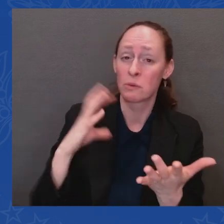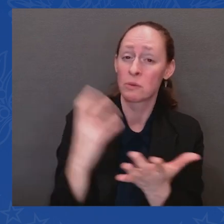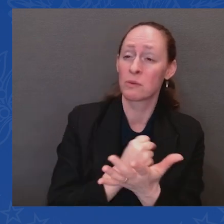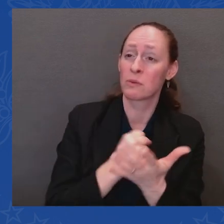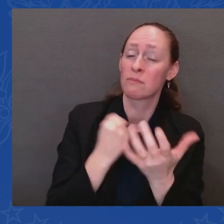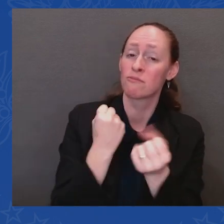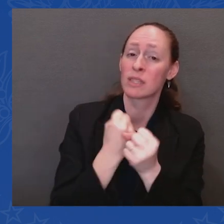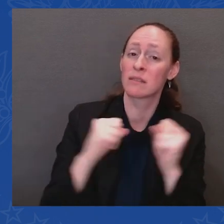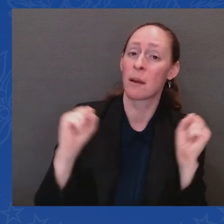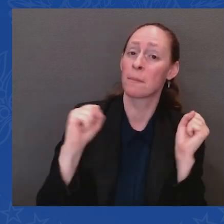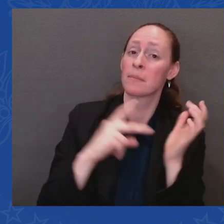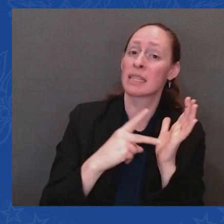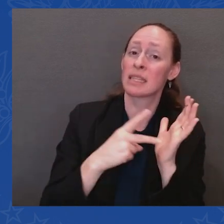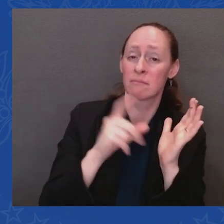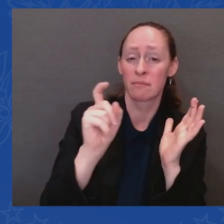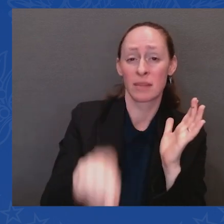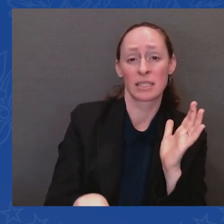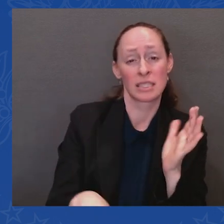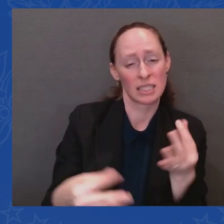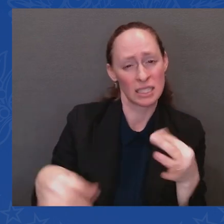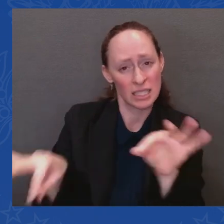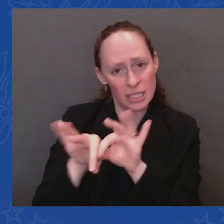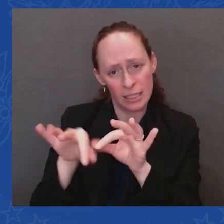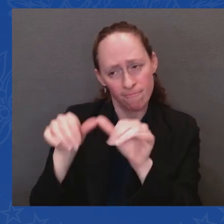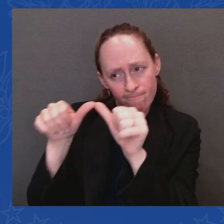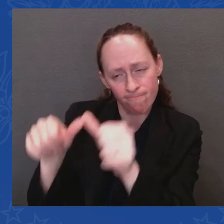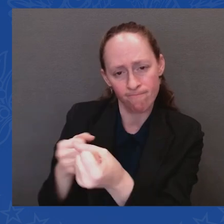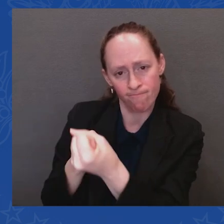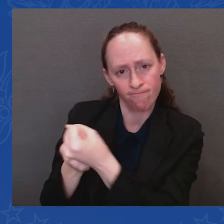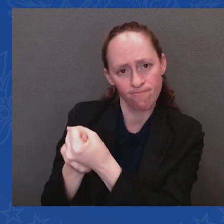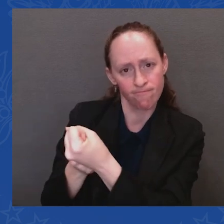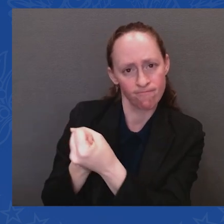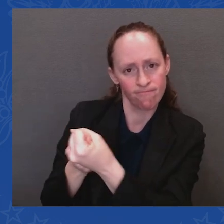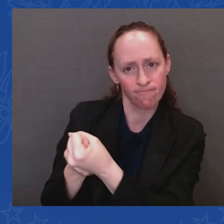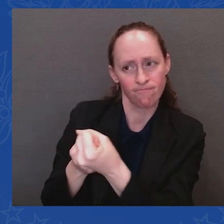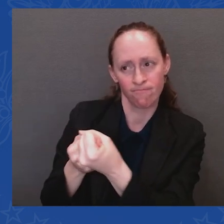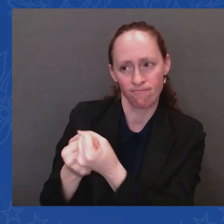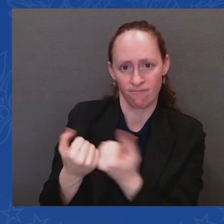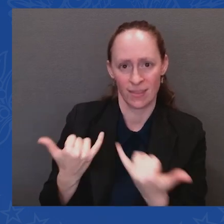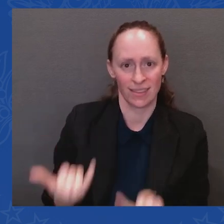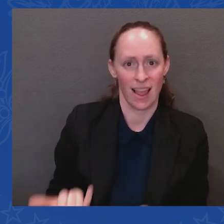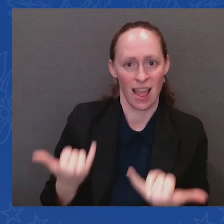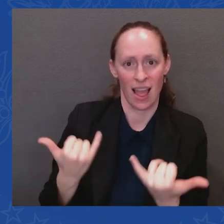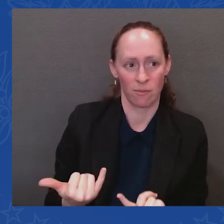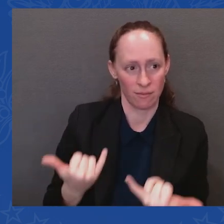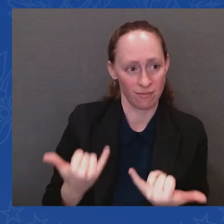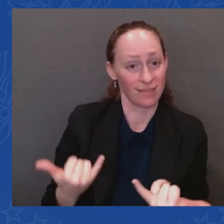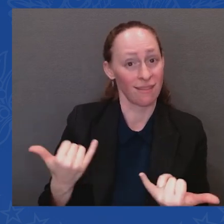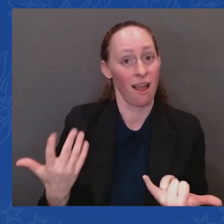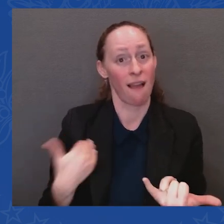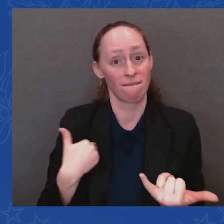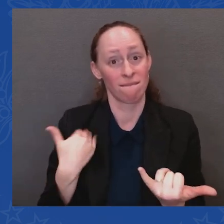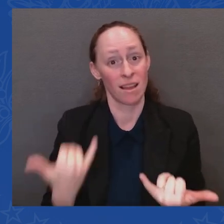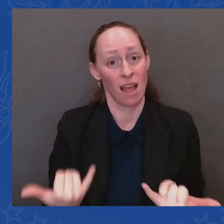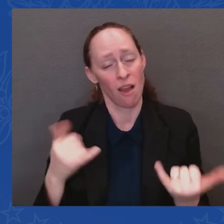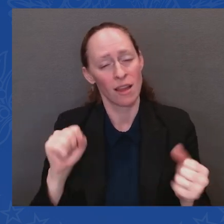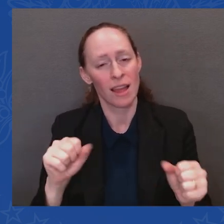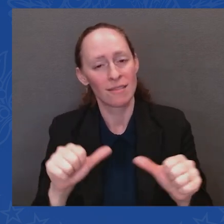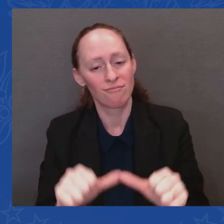we must reaffirm our pledge to remember and honor the sacrifices of all veterans to advocate for their well-being,